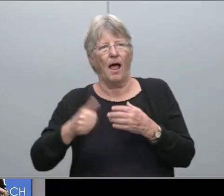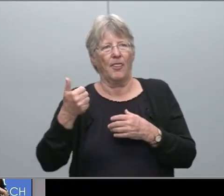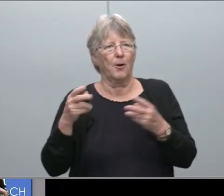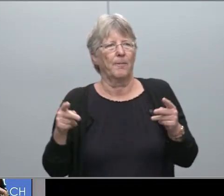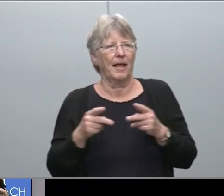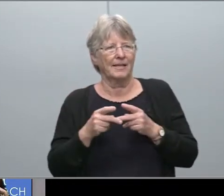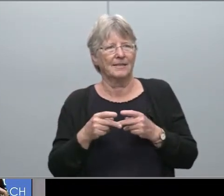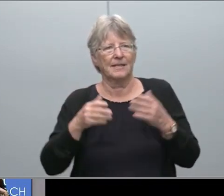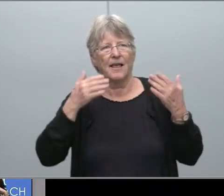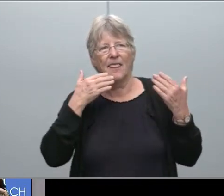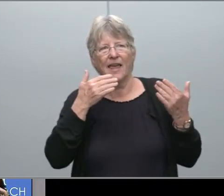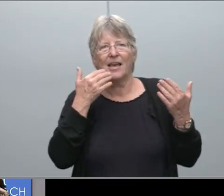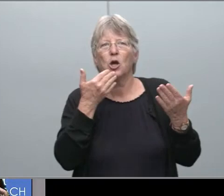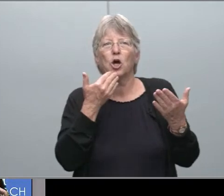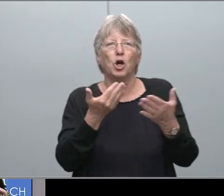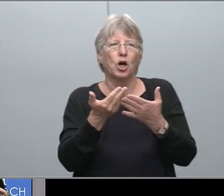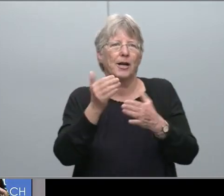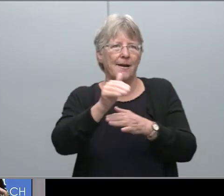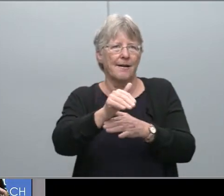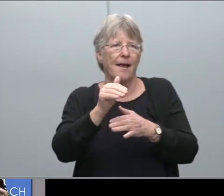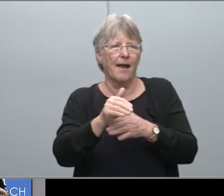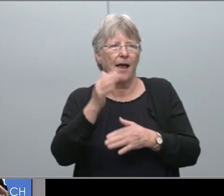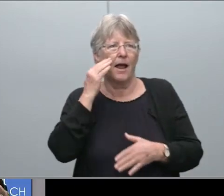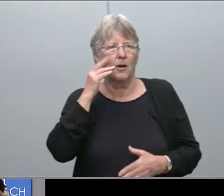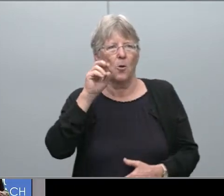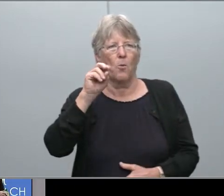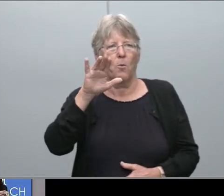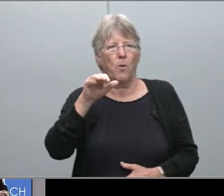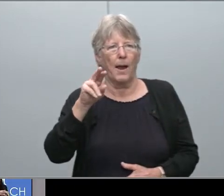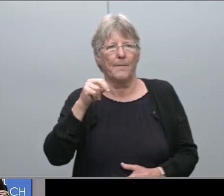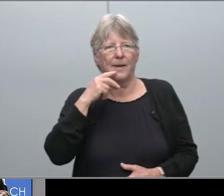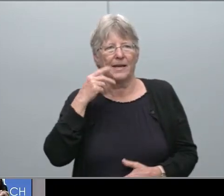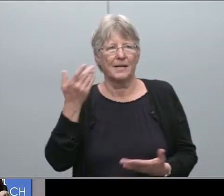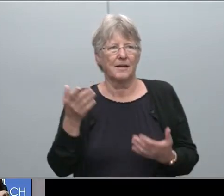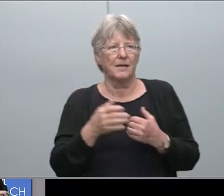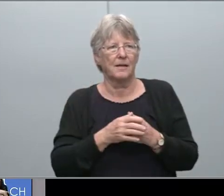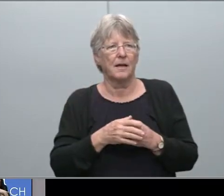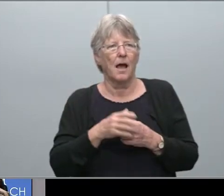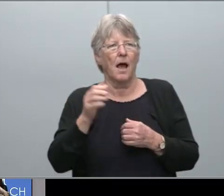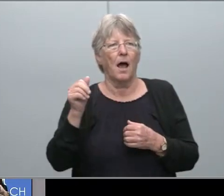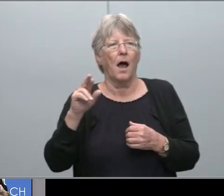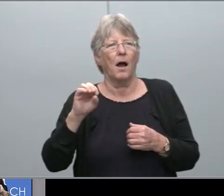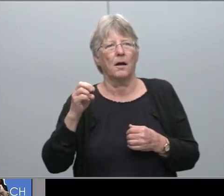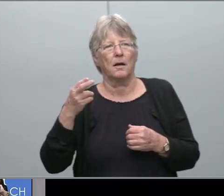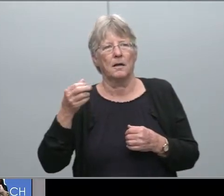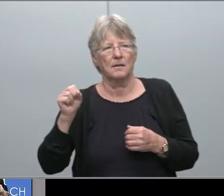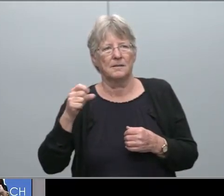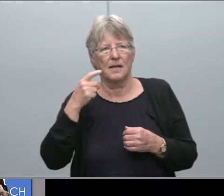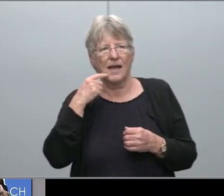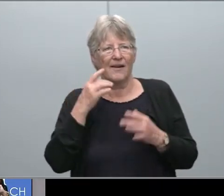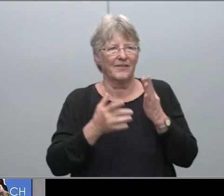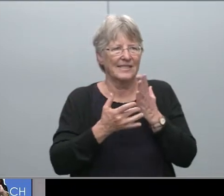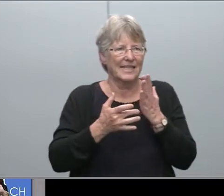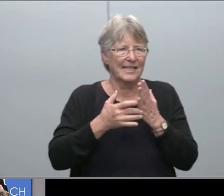And I am not comfortable being on Zoom all the time. So if you are a really good on camera talent,